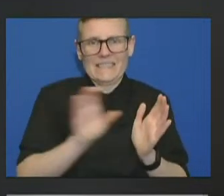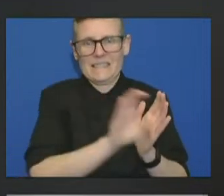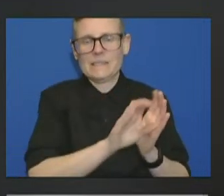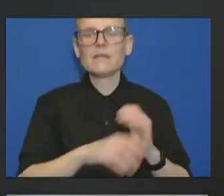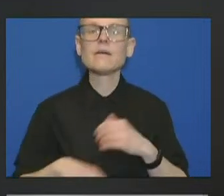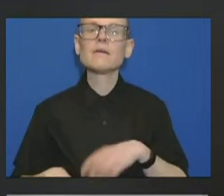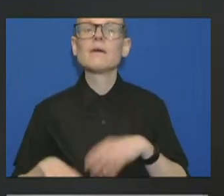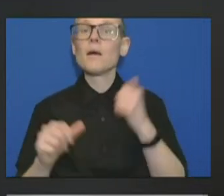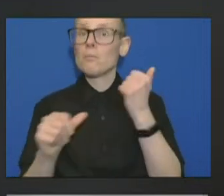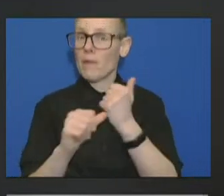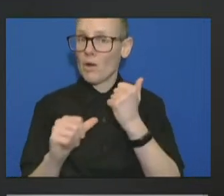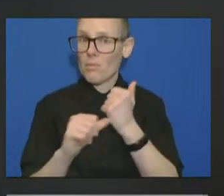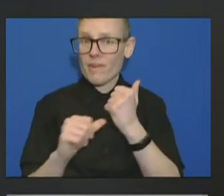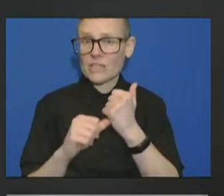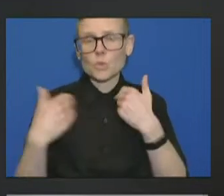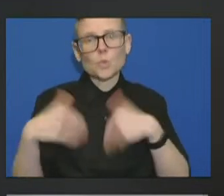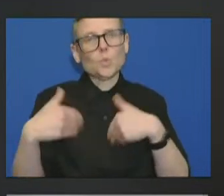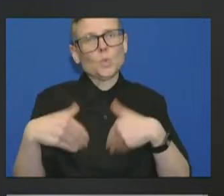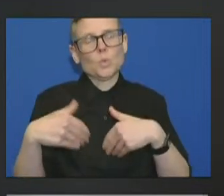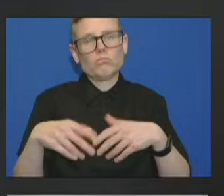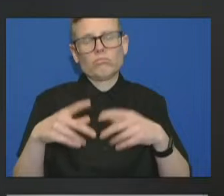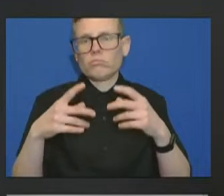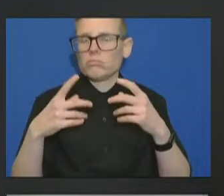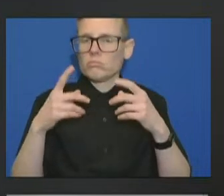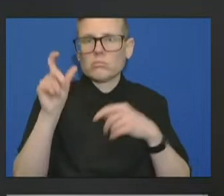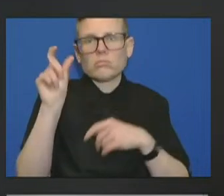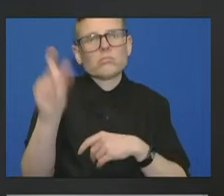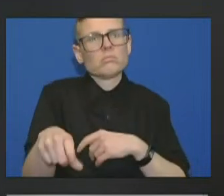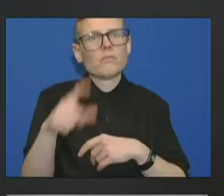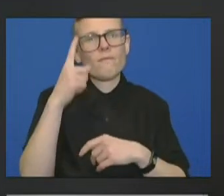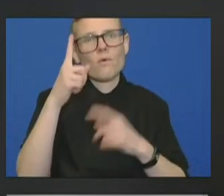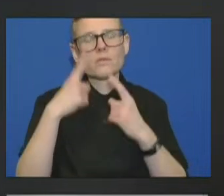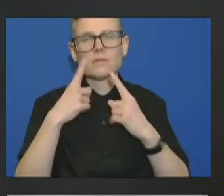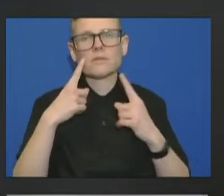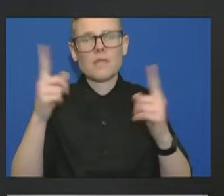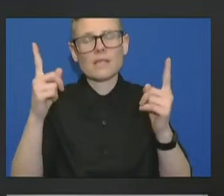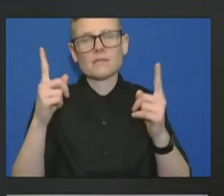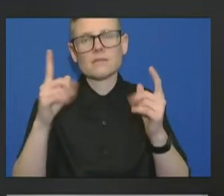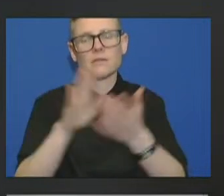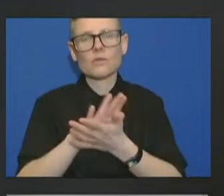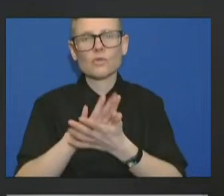is that you do have to go back and fix that. Paraprofessionals